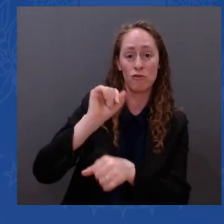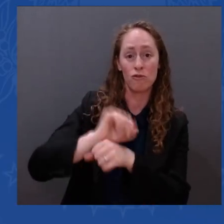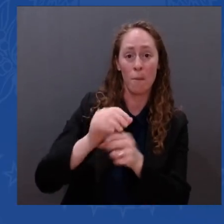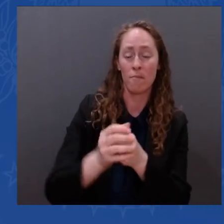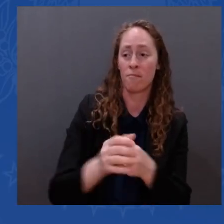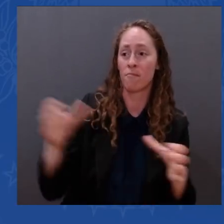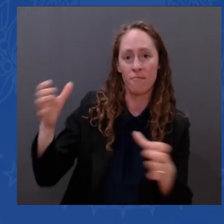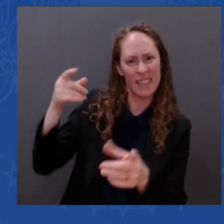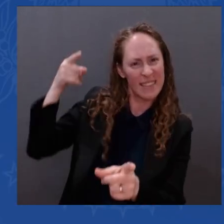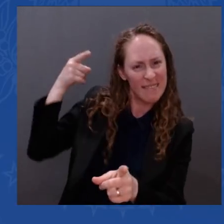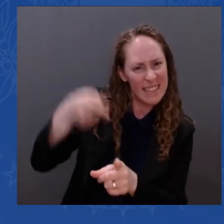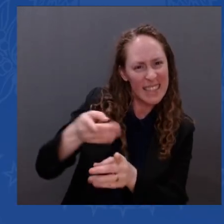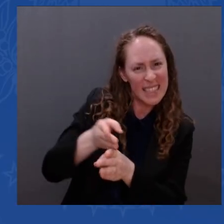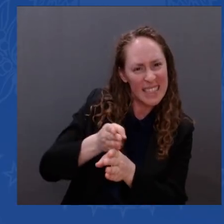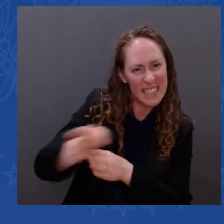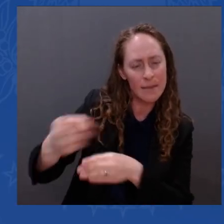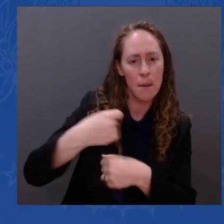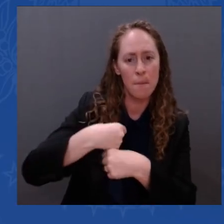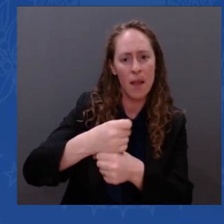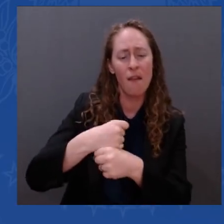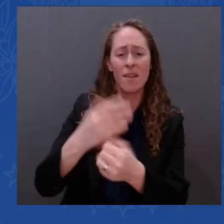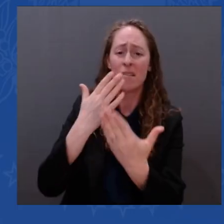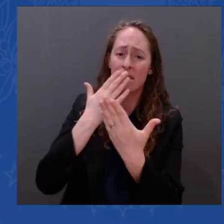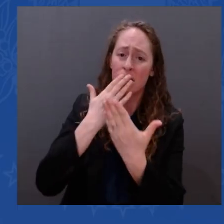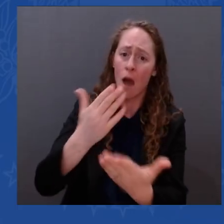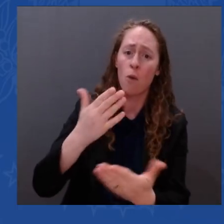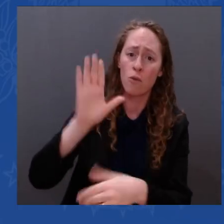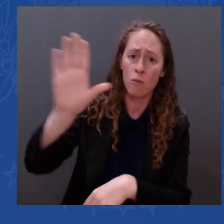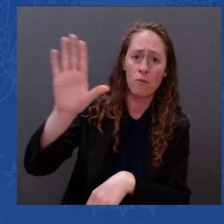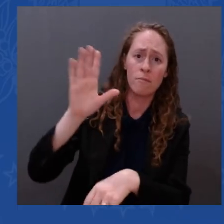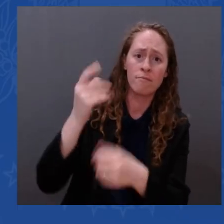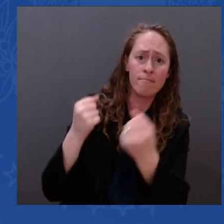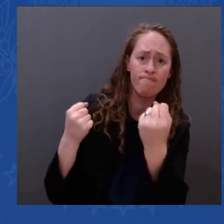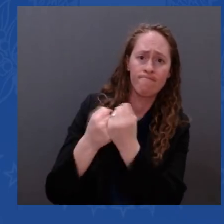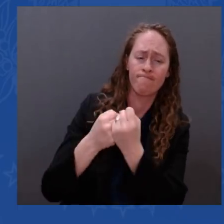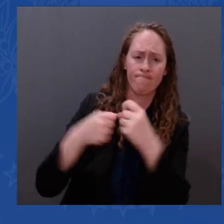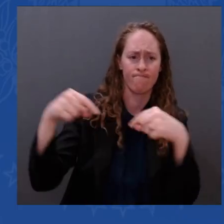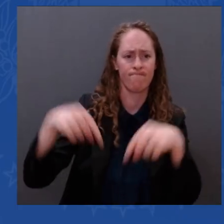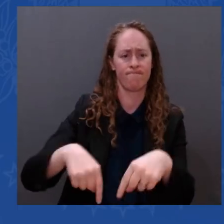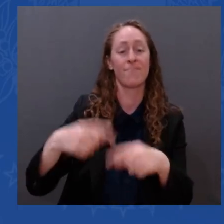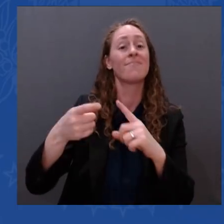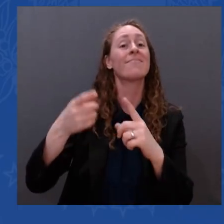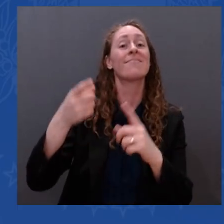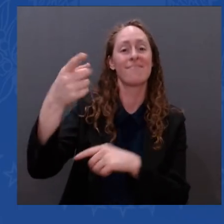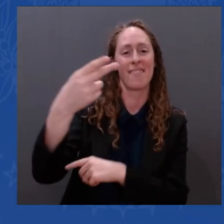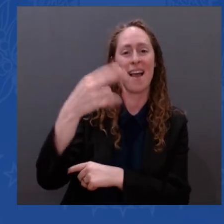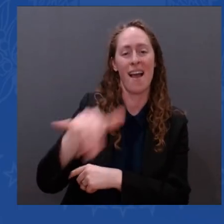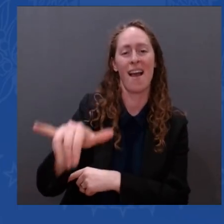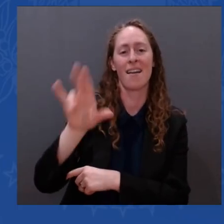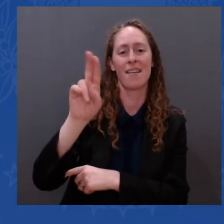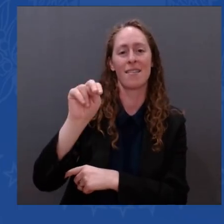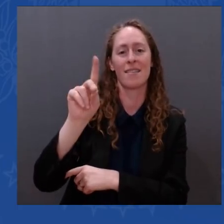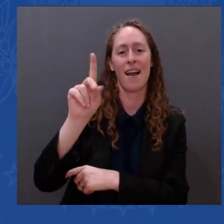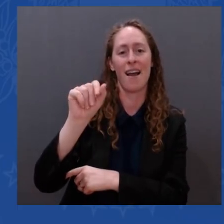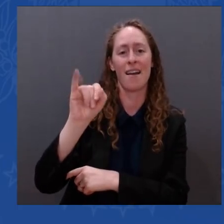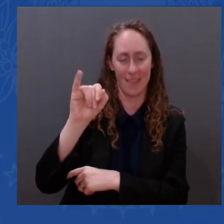and accelerating us on the road where we're going to be handling [heading] to -- the United States -- an all-electric future.